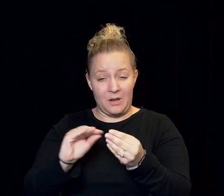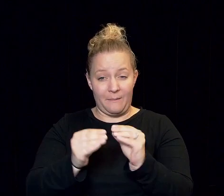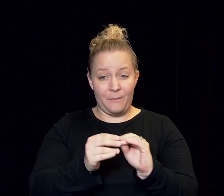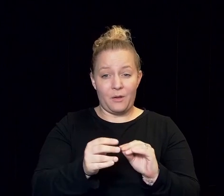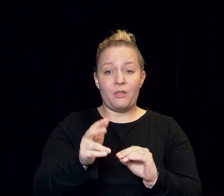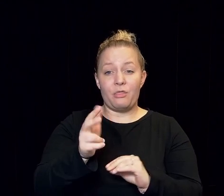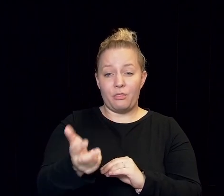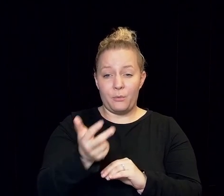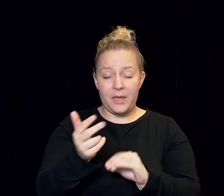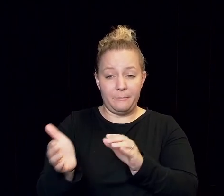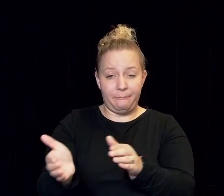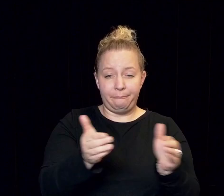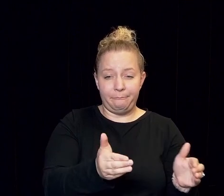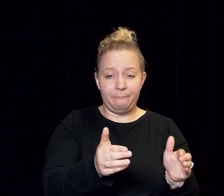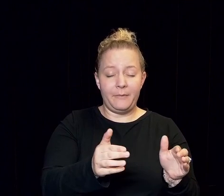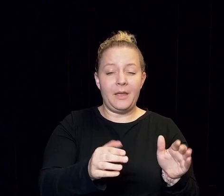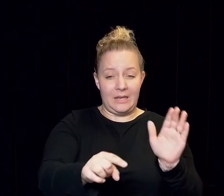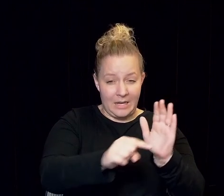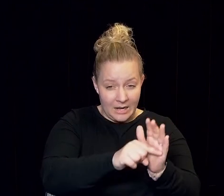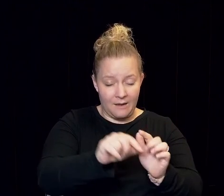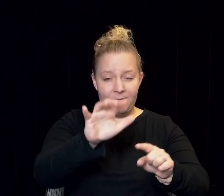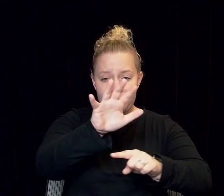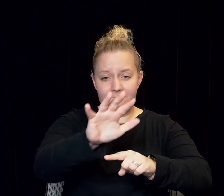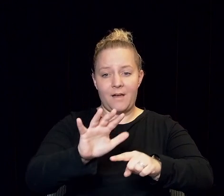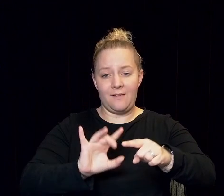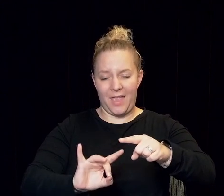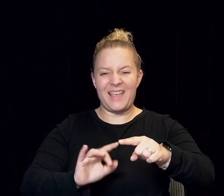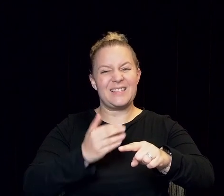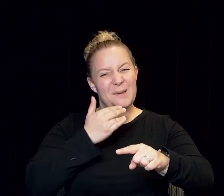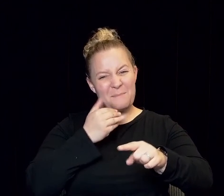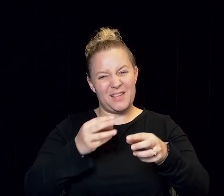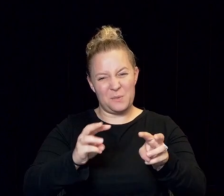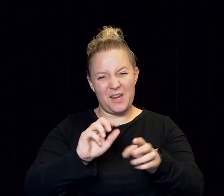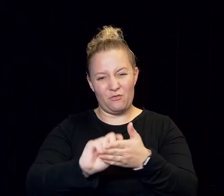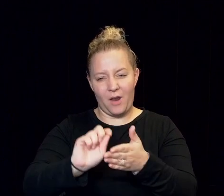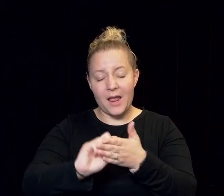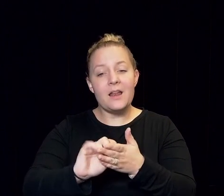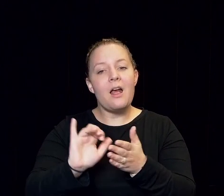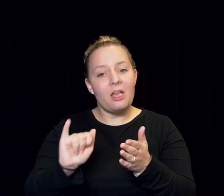But, there are your two multiplicative inverses. Like I said, five through the